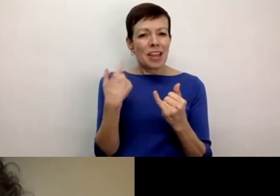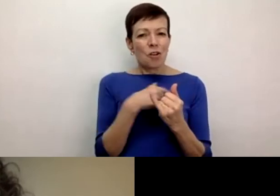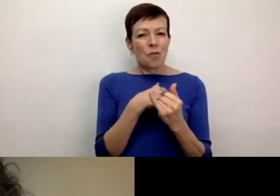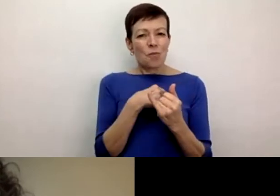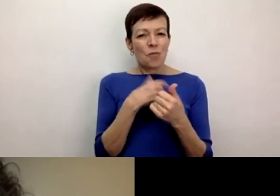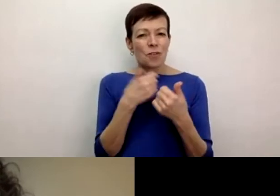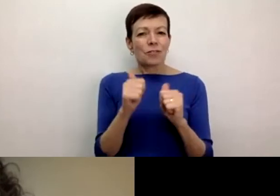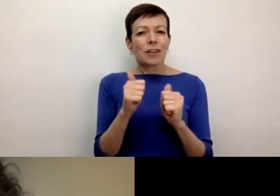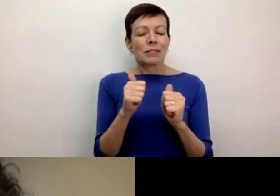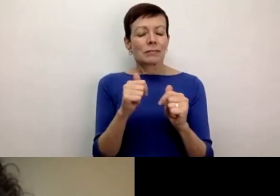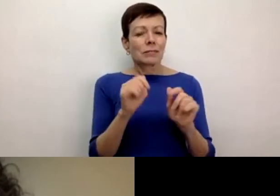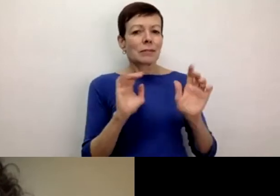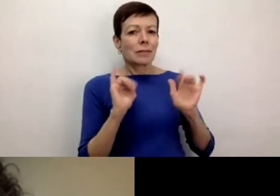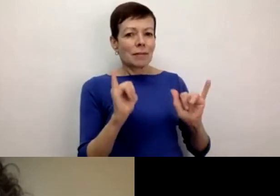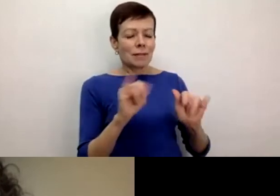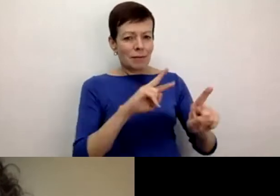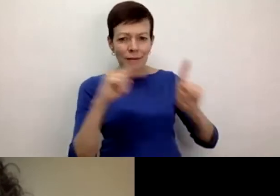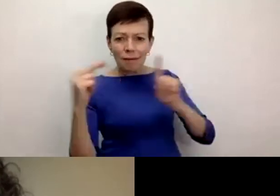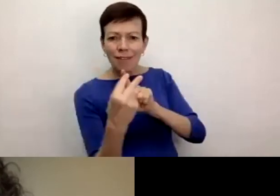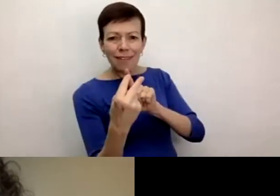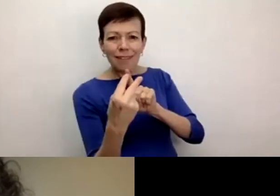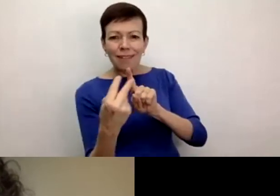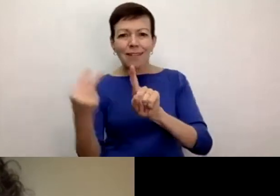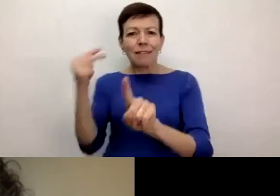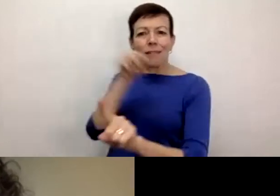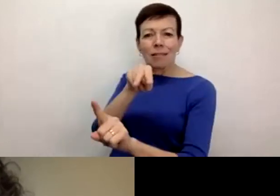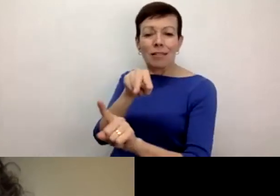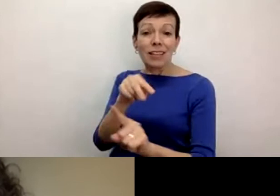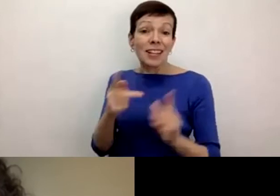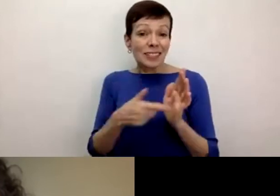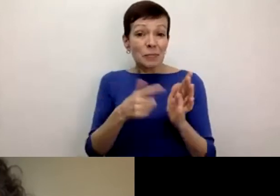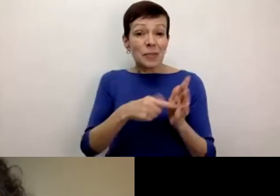the past, you know the traditional Western forms of art.